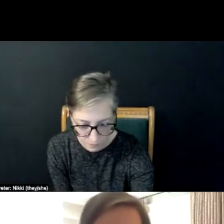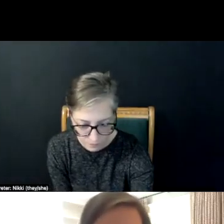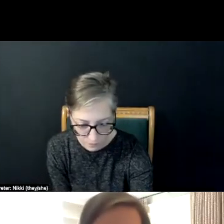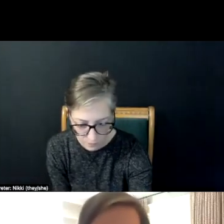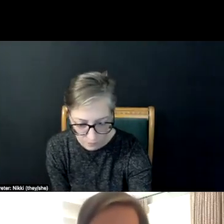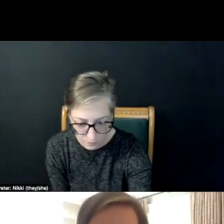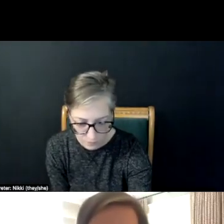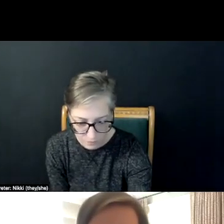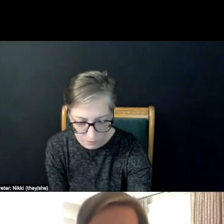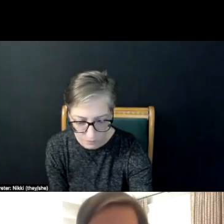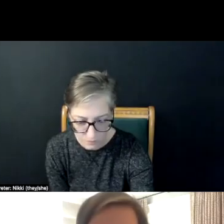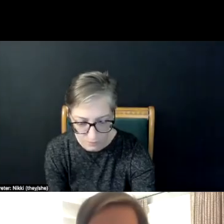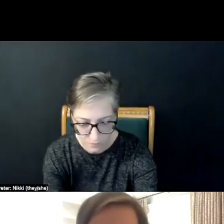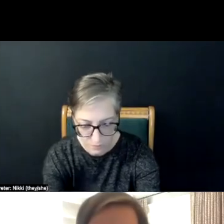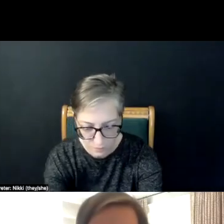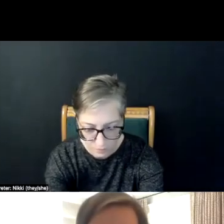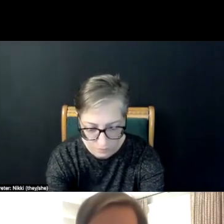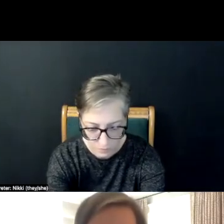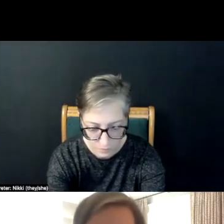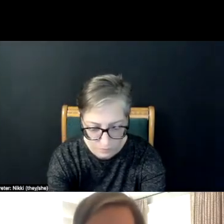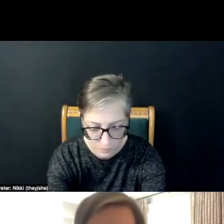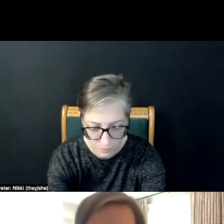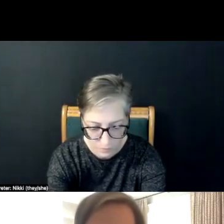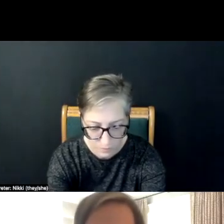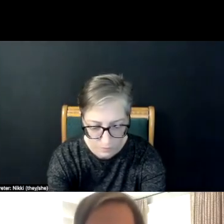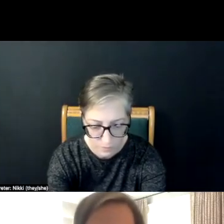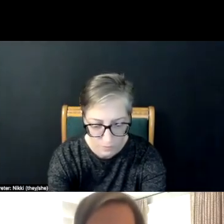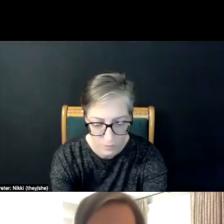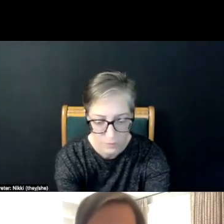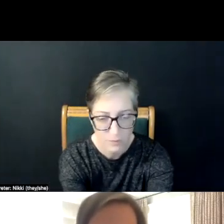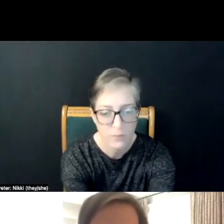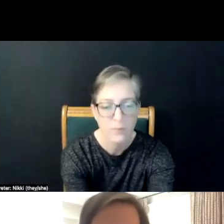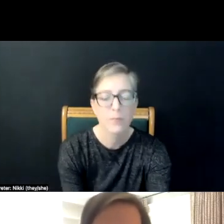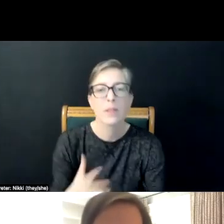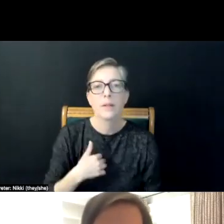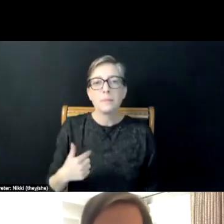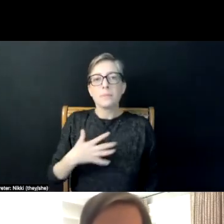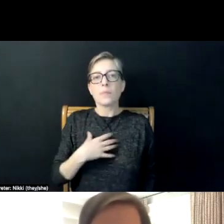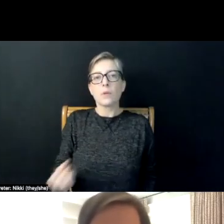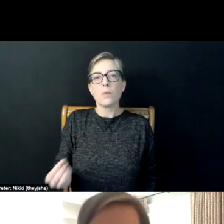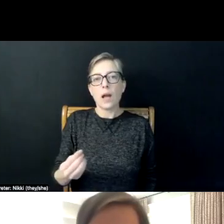I am a white woman wearing a blue and white top. I have glasses and I go by the pronouns,